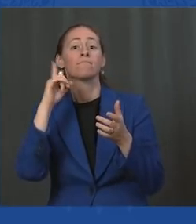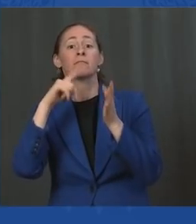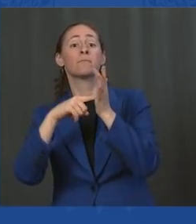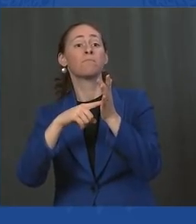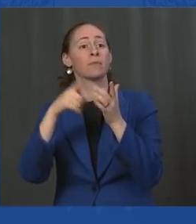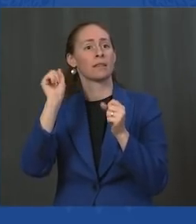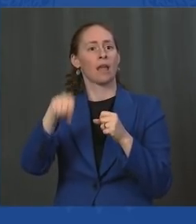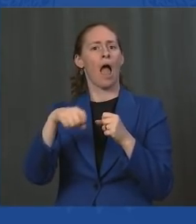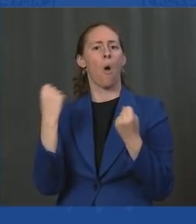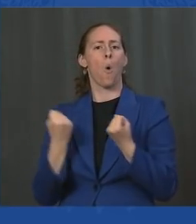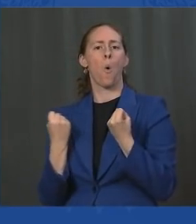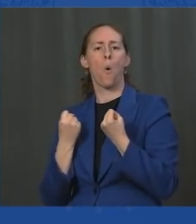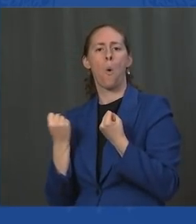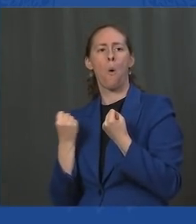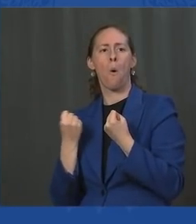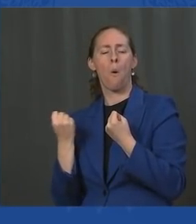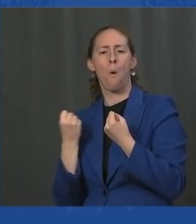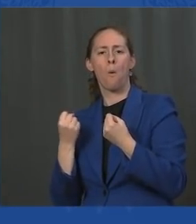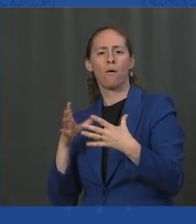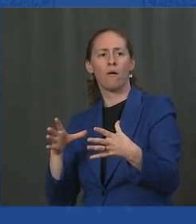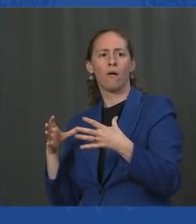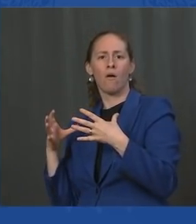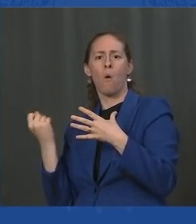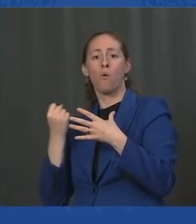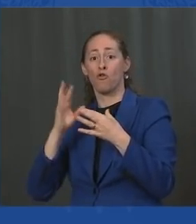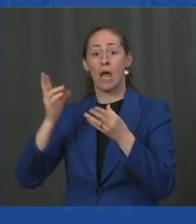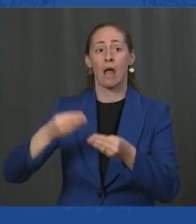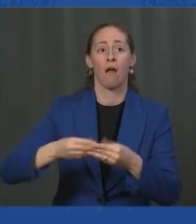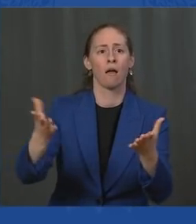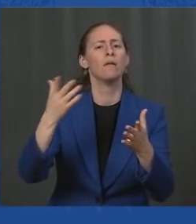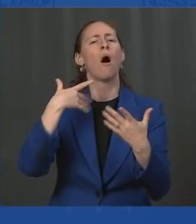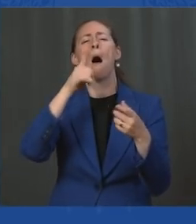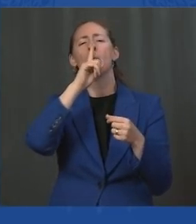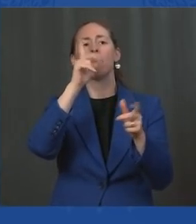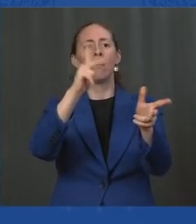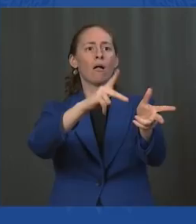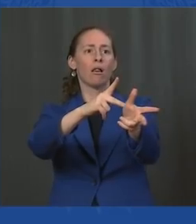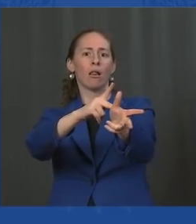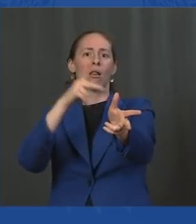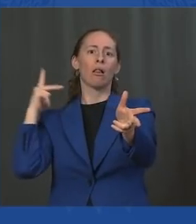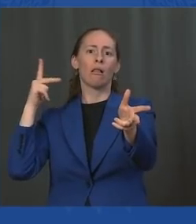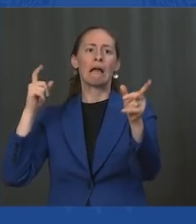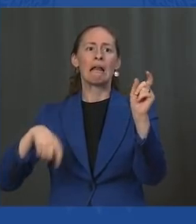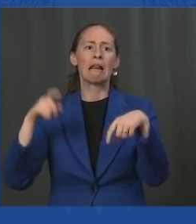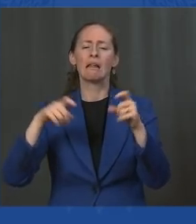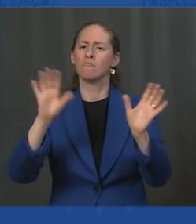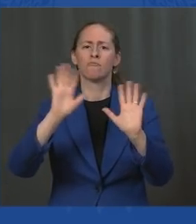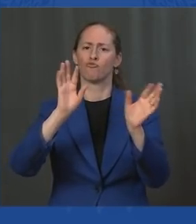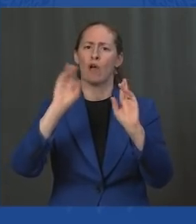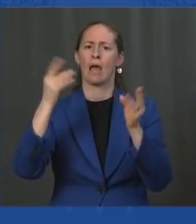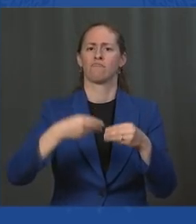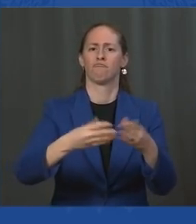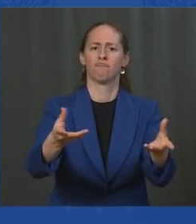In order to get critical supplies to the region to beat the pandemic, I directed the Department of Transportation